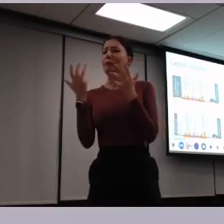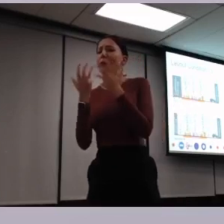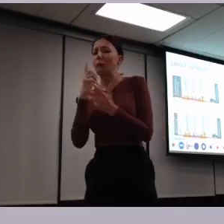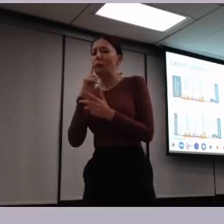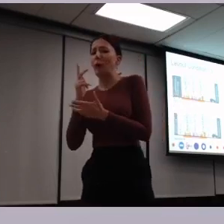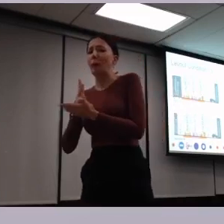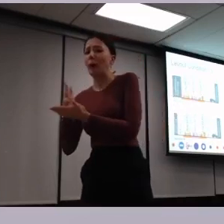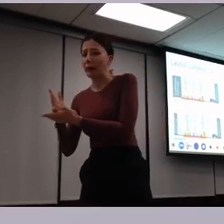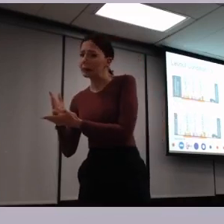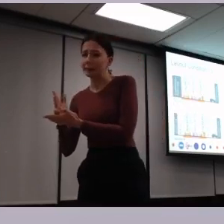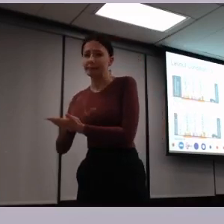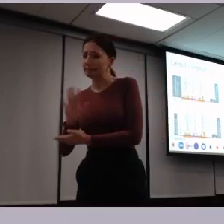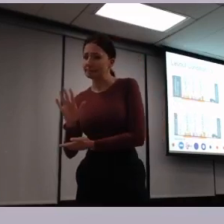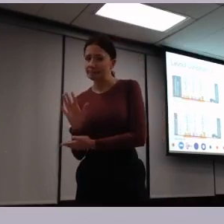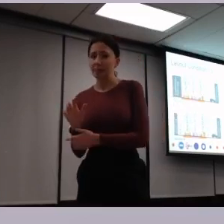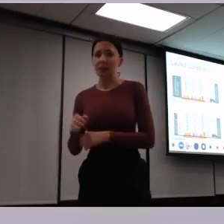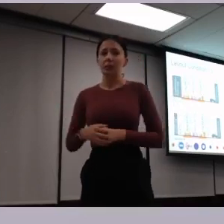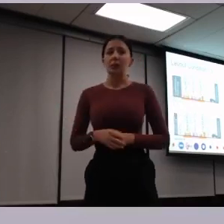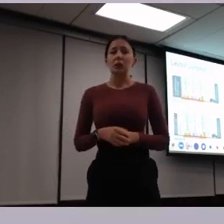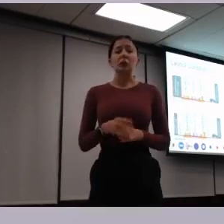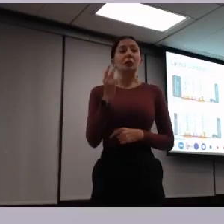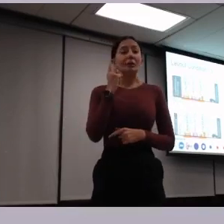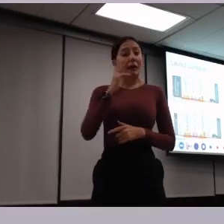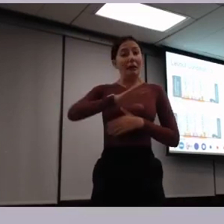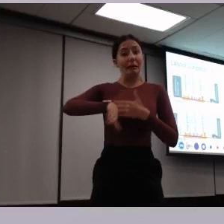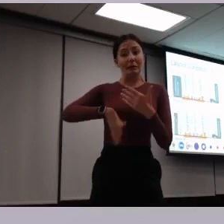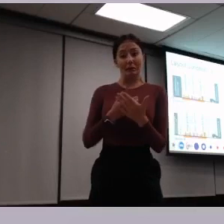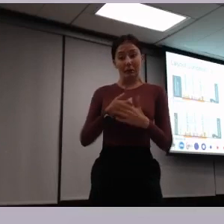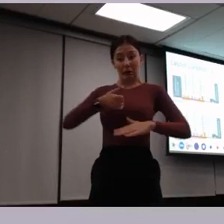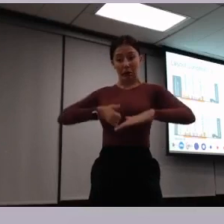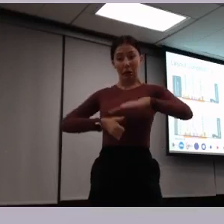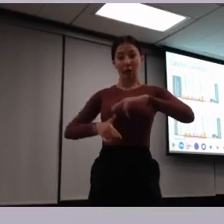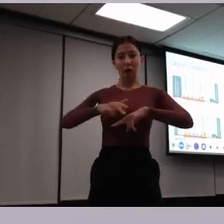the entire space, the entire under track space is deemed programable